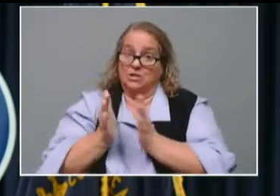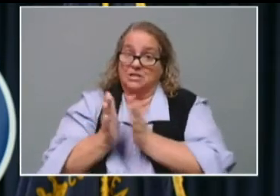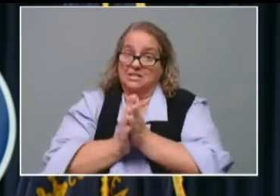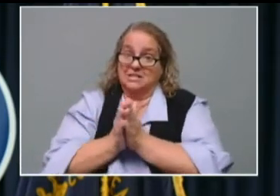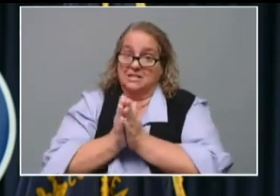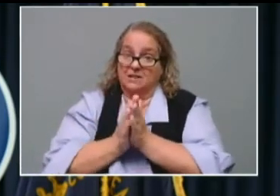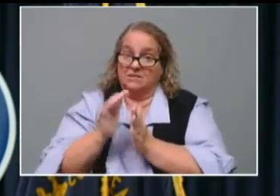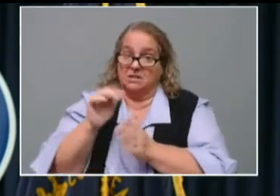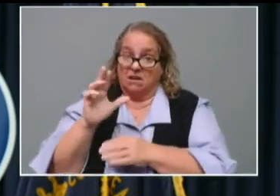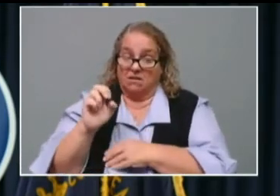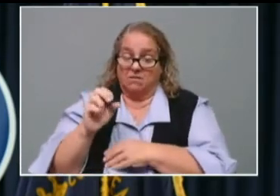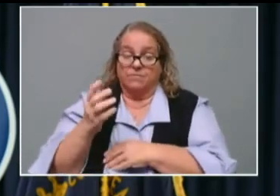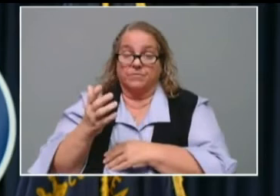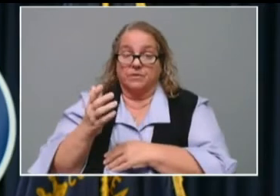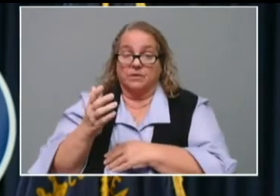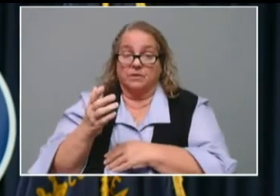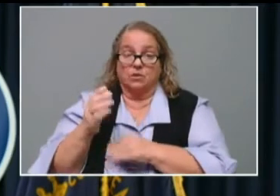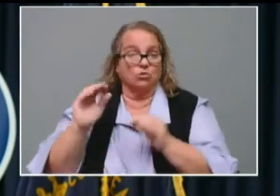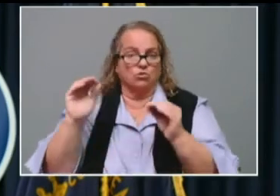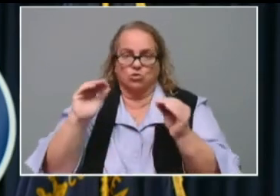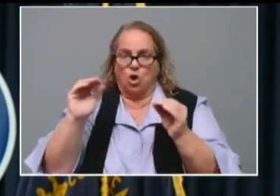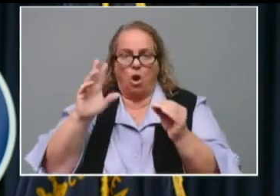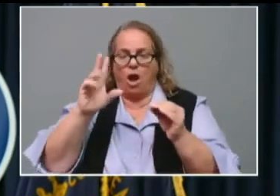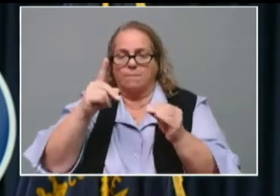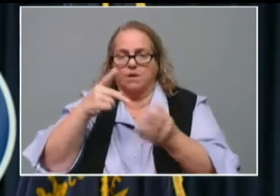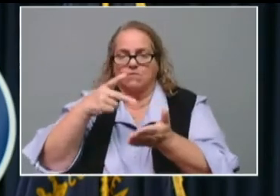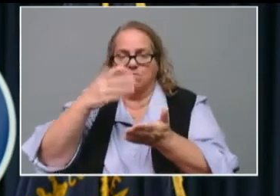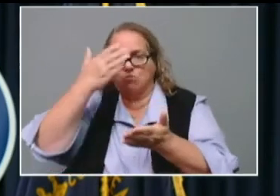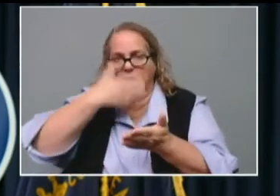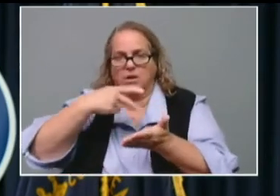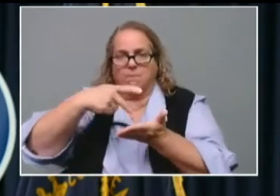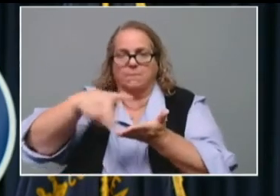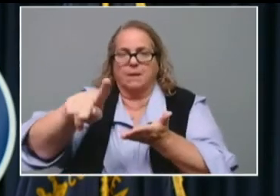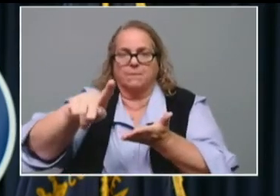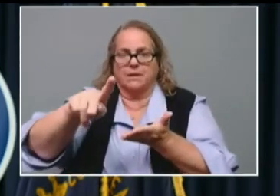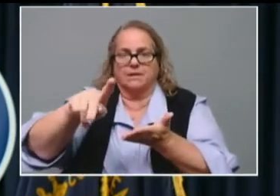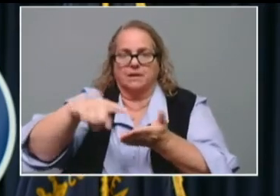upfront payments in the regular incentive program and it's truly